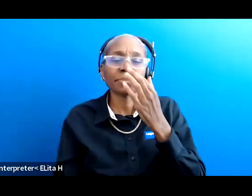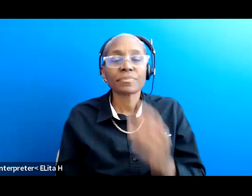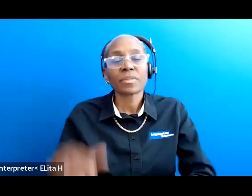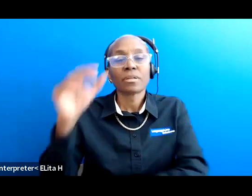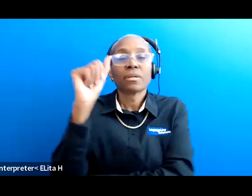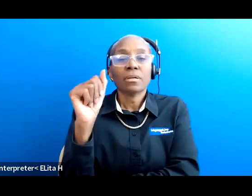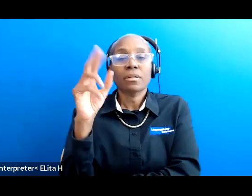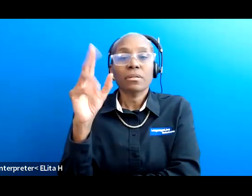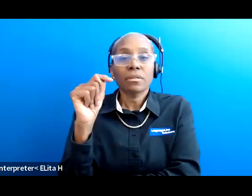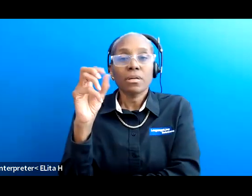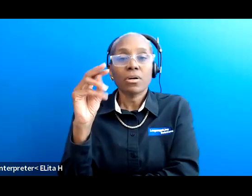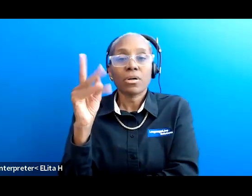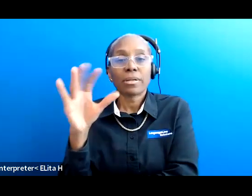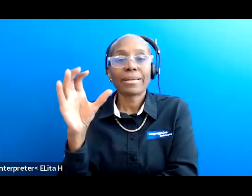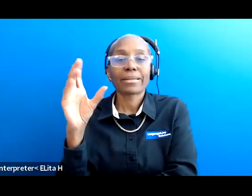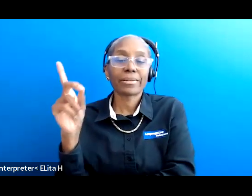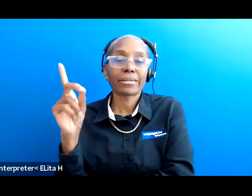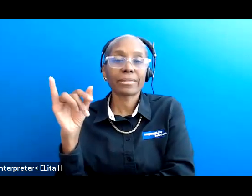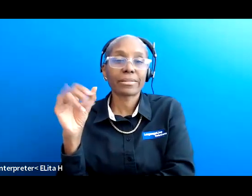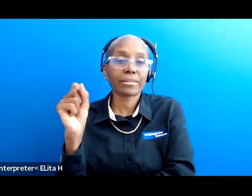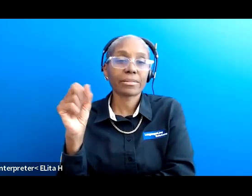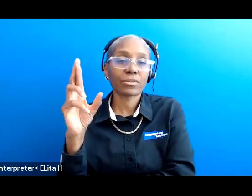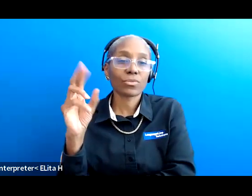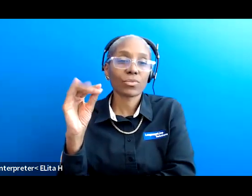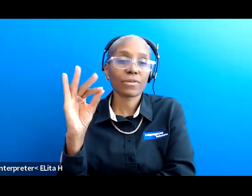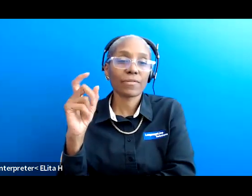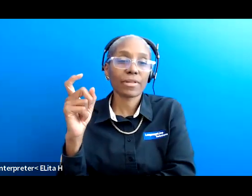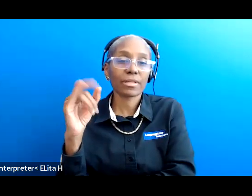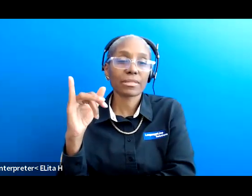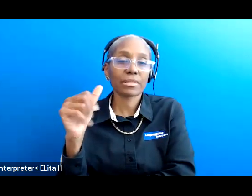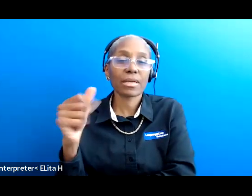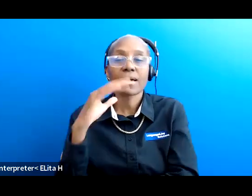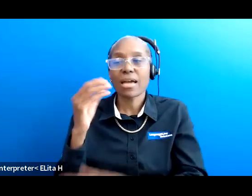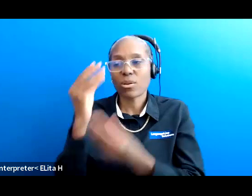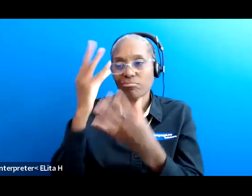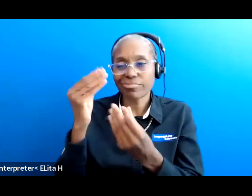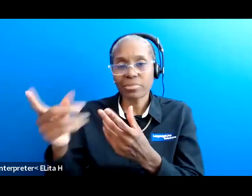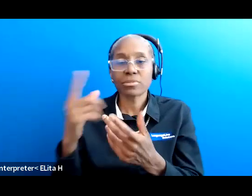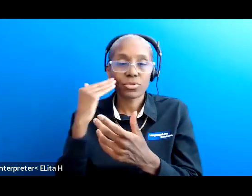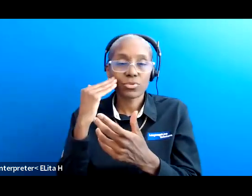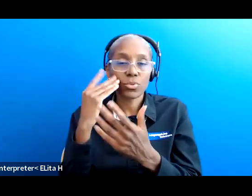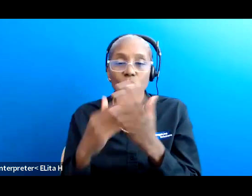How can I help my caregiver and medical team understand how to tell when I need help? This is really critical.